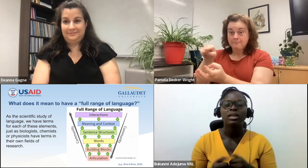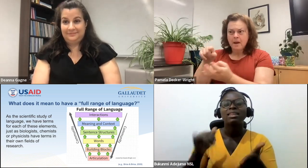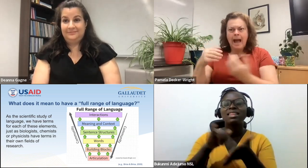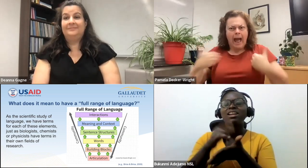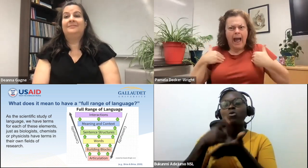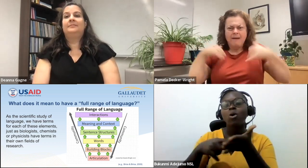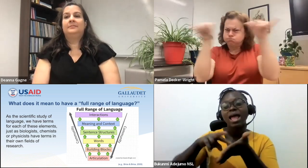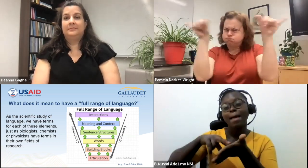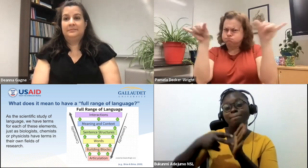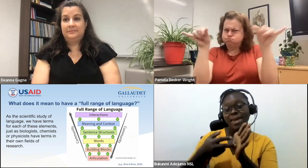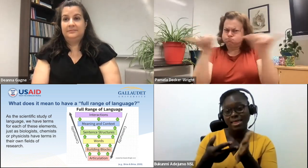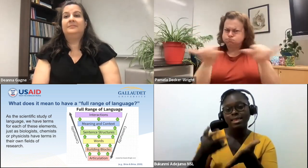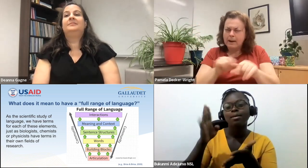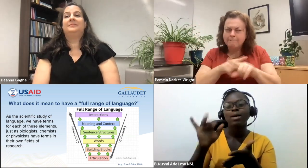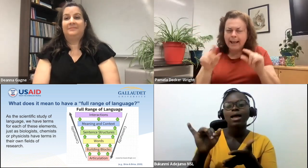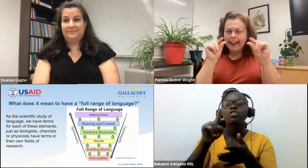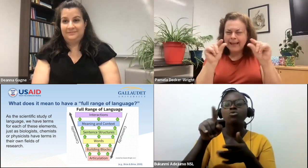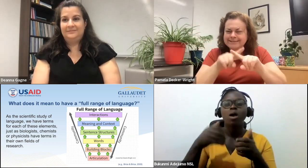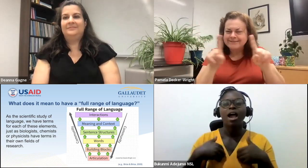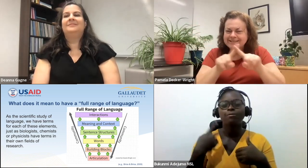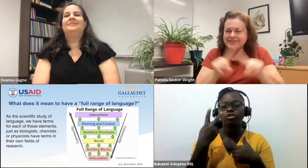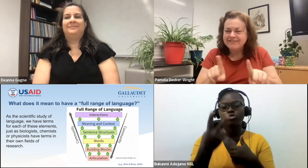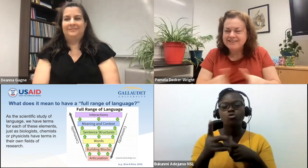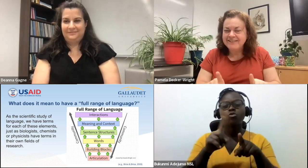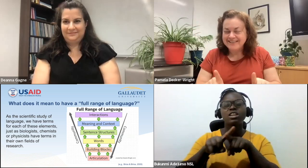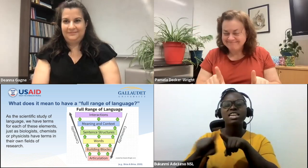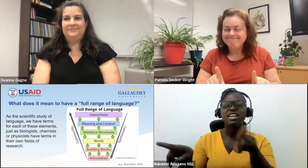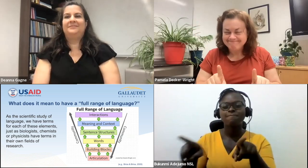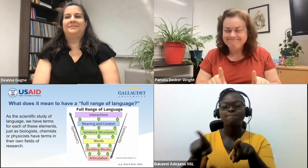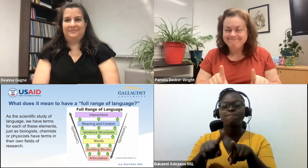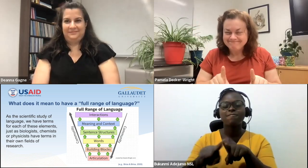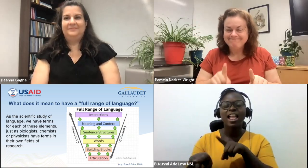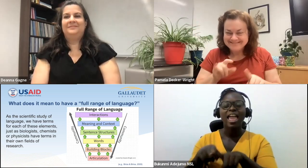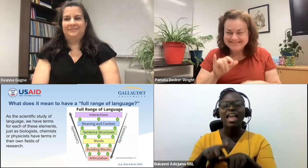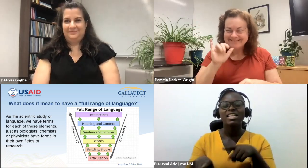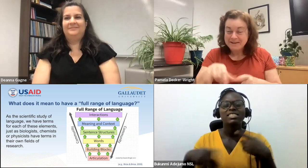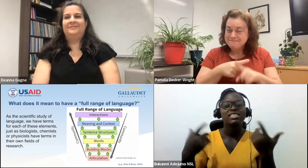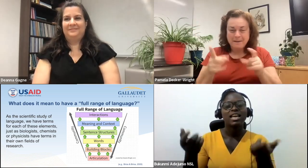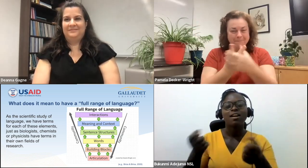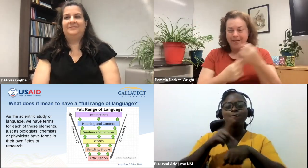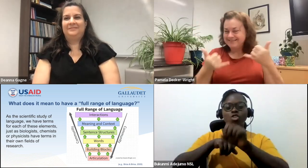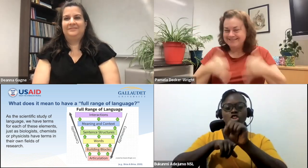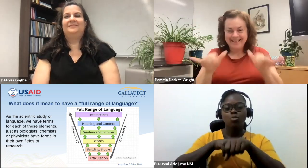and then you think about a second stadium. They pretty much have a lot of similarities, and yet they're still going to have their differences.